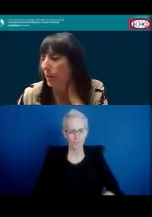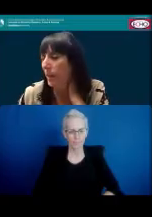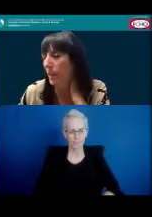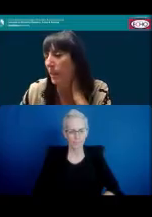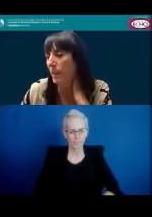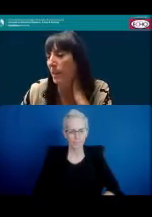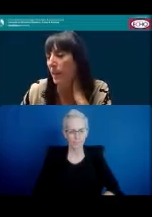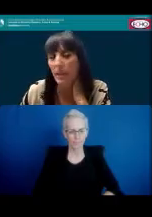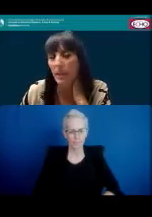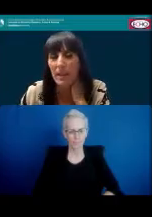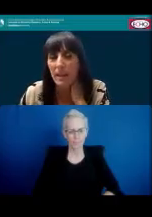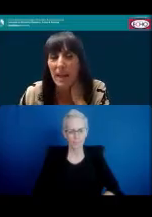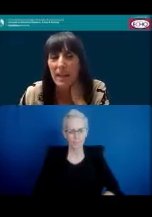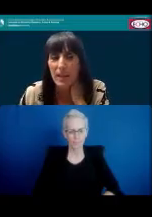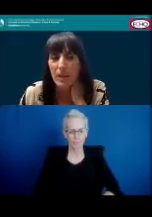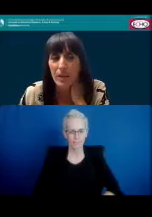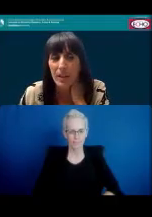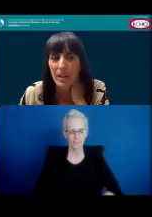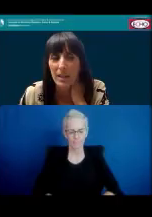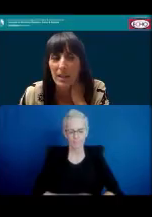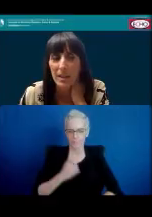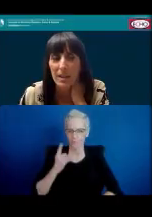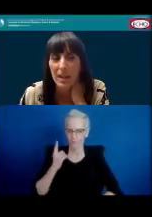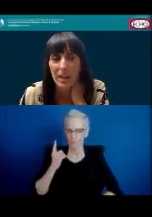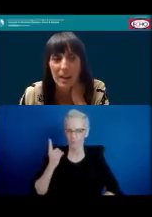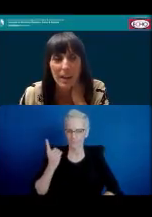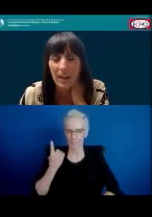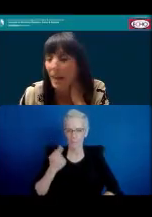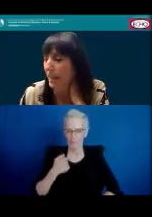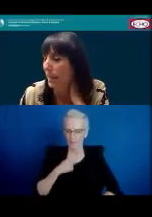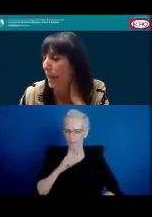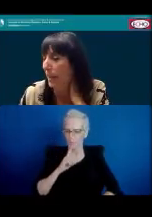one of the things I really liked and noticed is that he has that